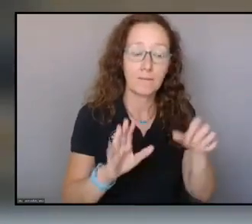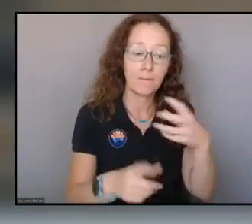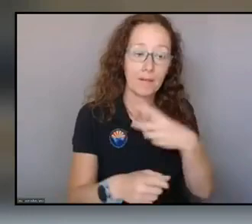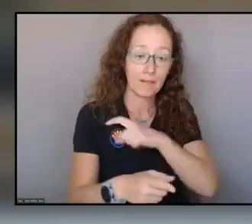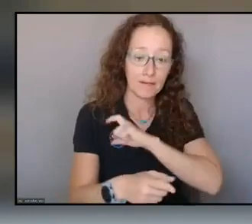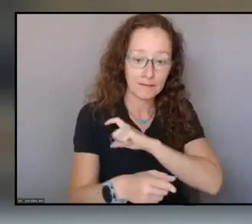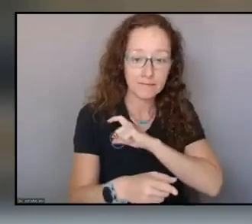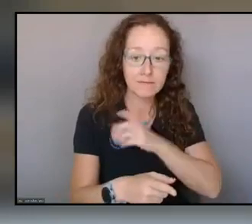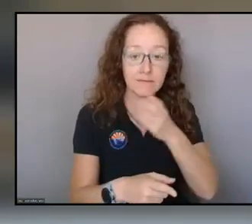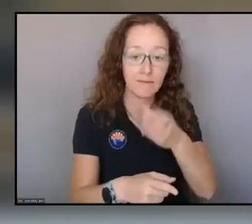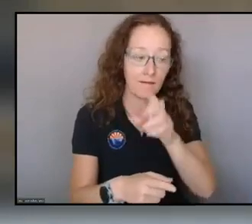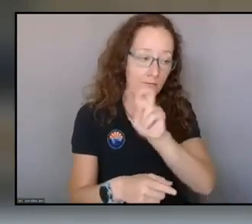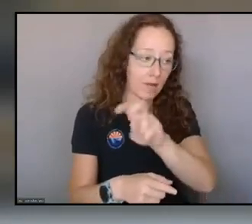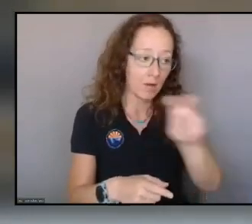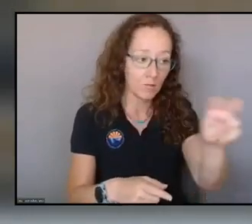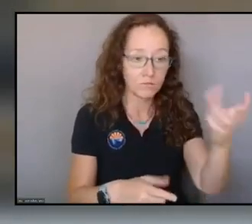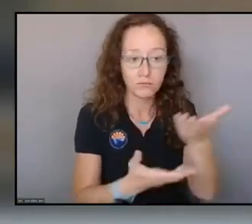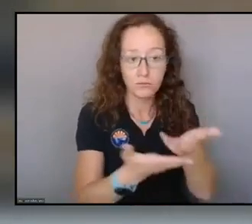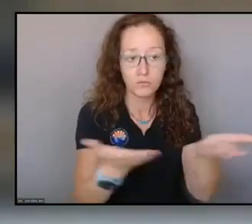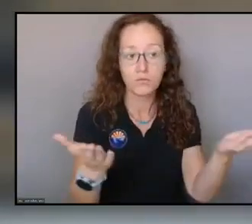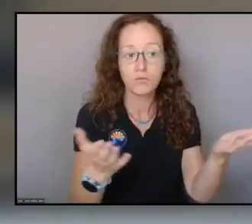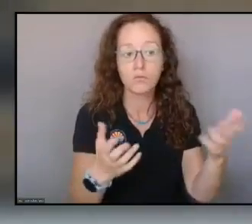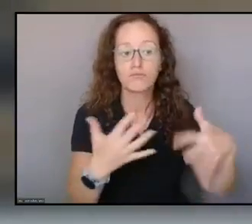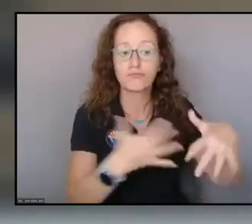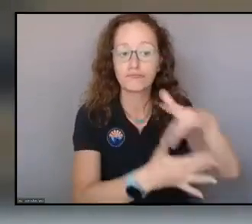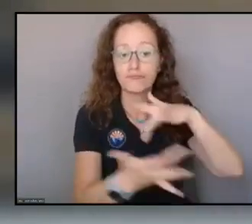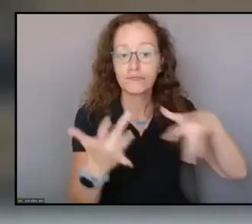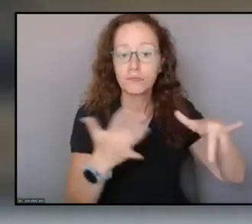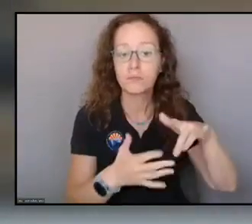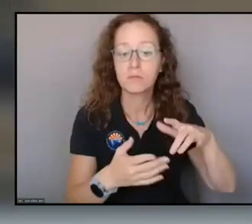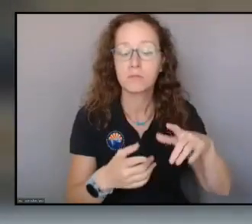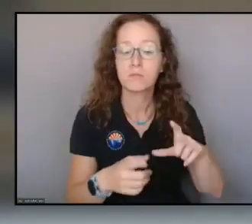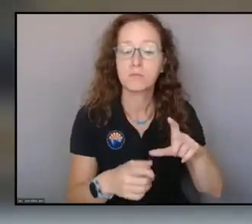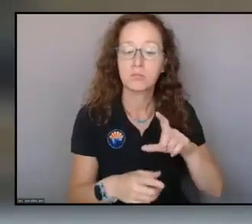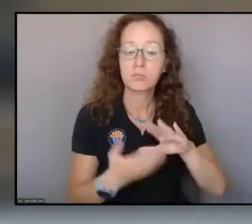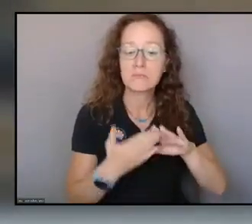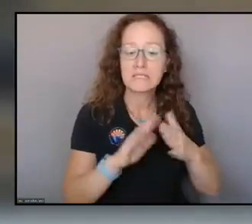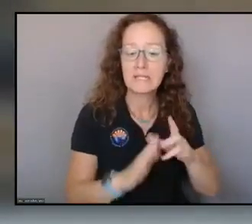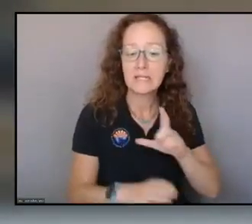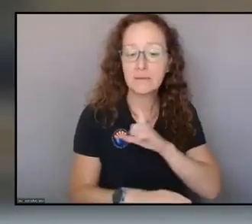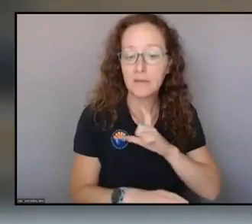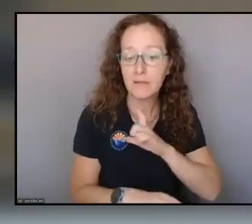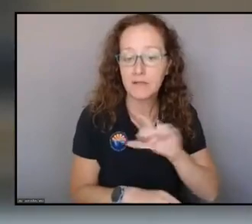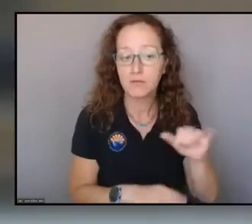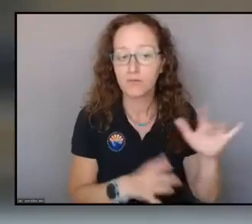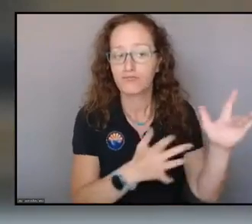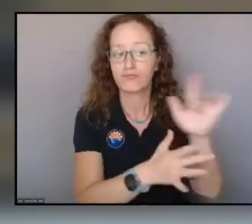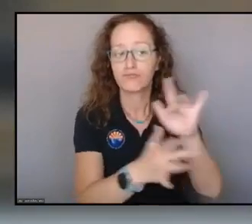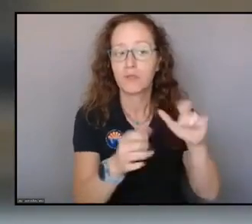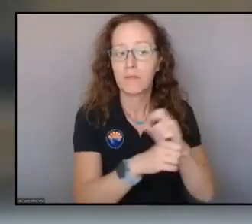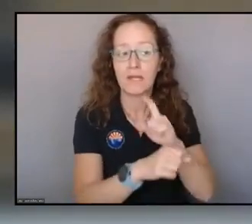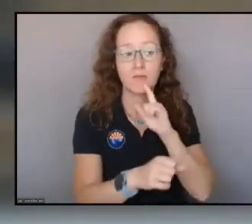PLACE IS OUT AS WELL AS LOCAL POLICE AND FIRE PARTNERS MAKING SURE ROADS ARE SAFE FOR ALL THE FIREFIGHTERS AND